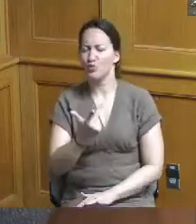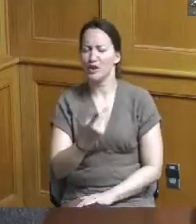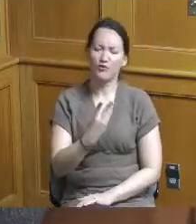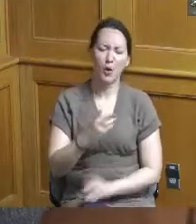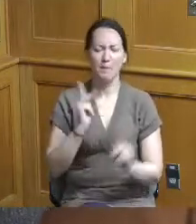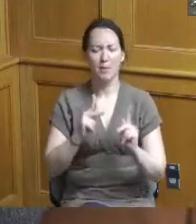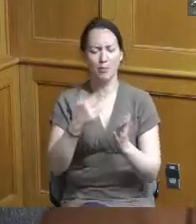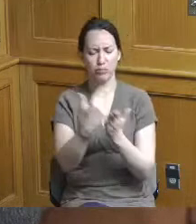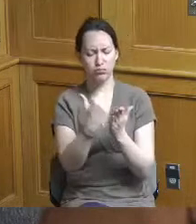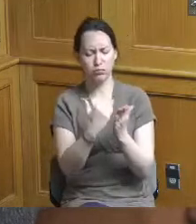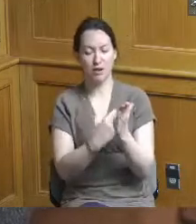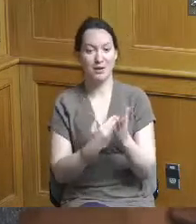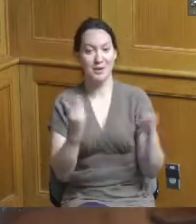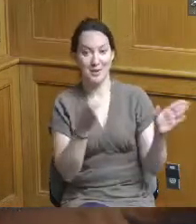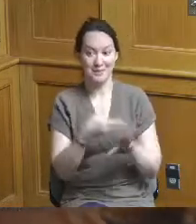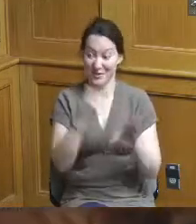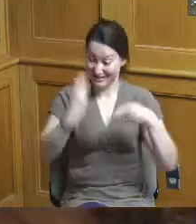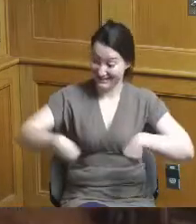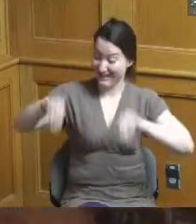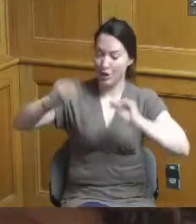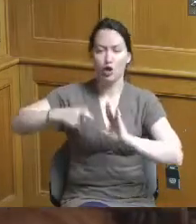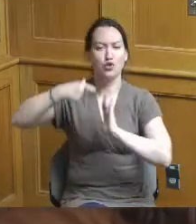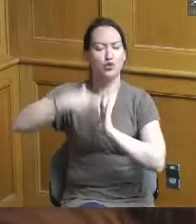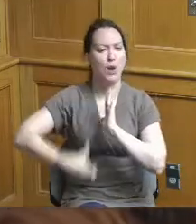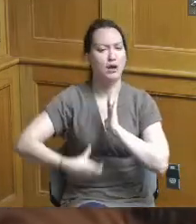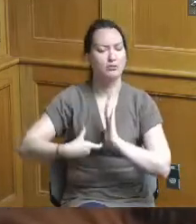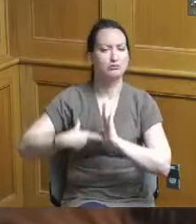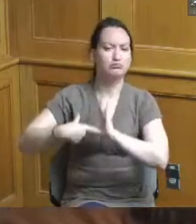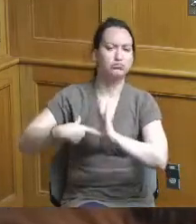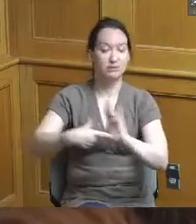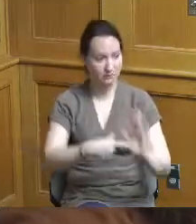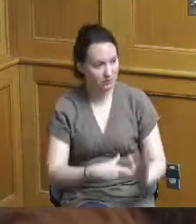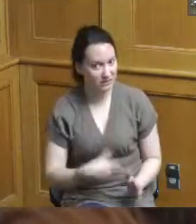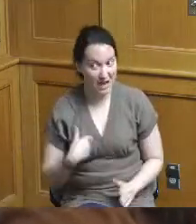there so before you sell your house you got to pay these three four people can we put a lien on the